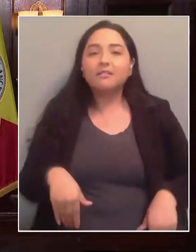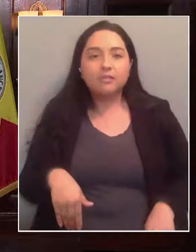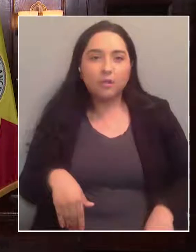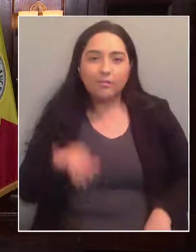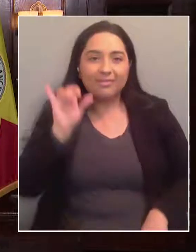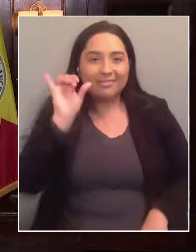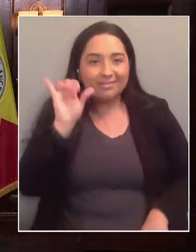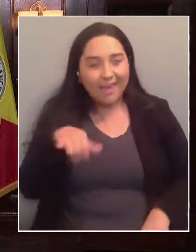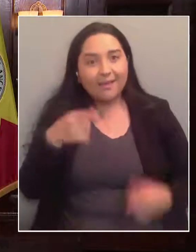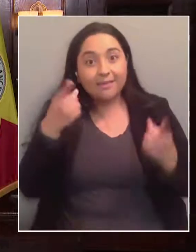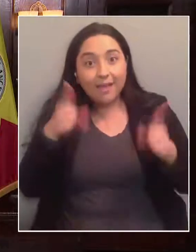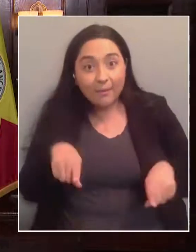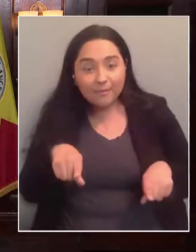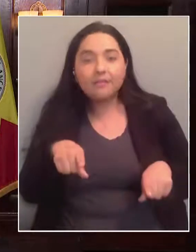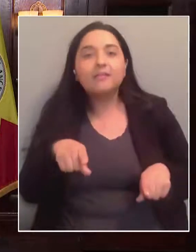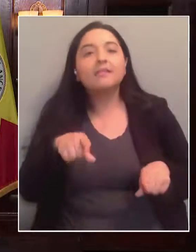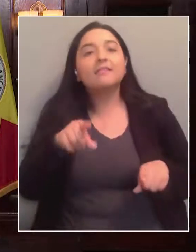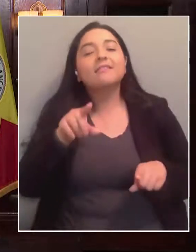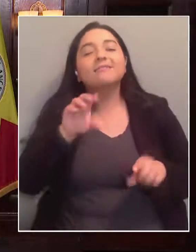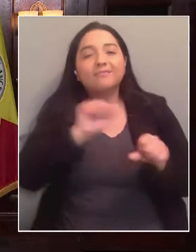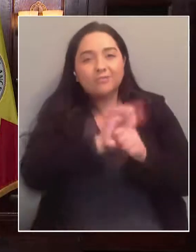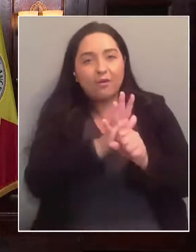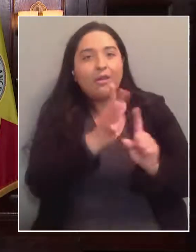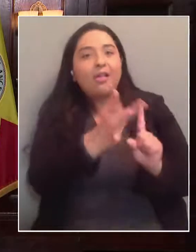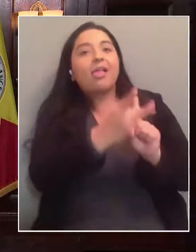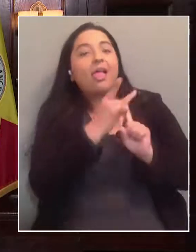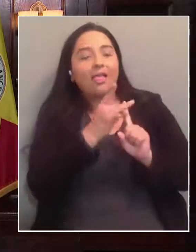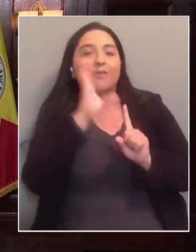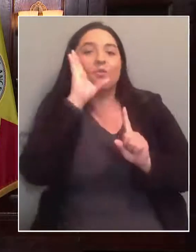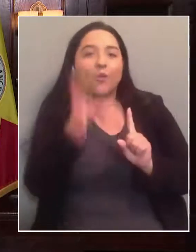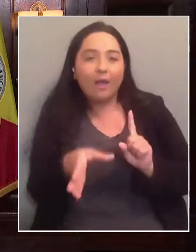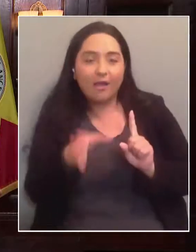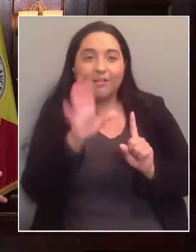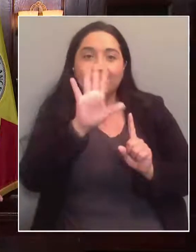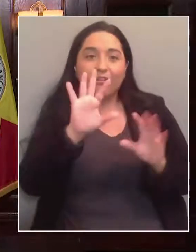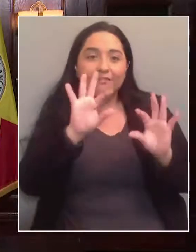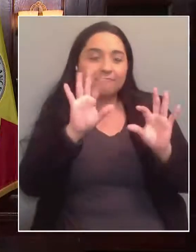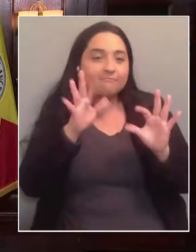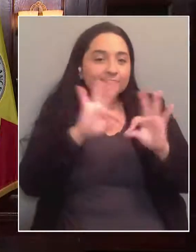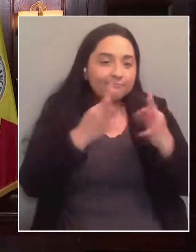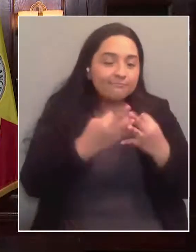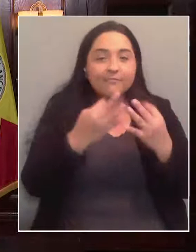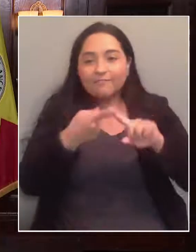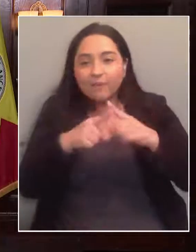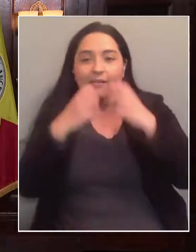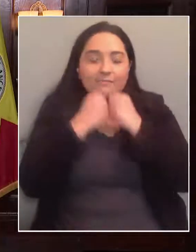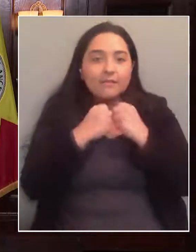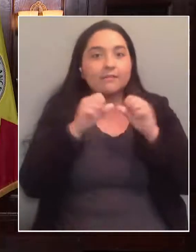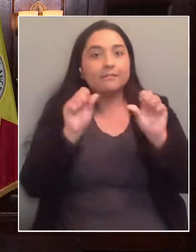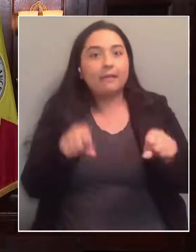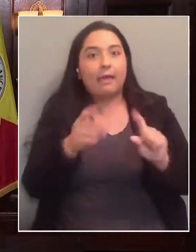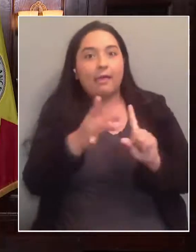YOU KNOW AND LOVE WILL DIE. SO I DO WANT TO POINT OUT WHEN THINGS ARE ACCELERATING.